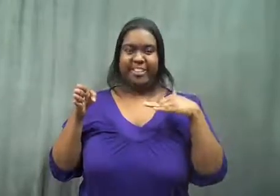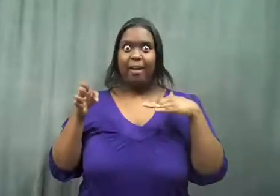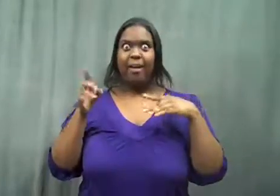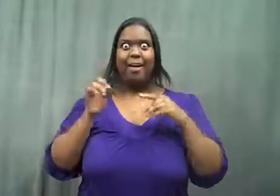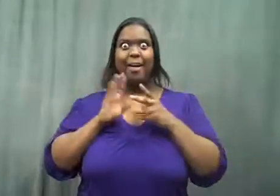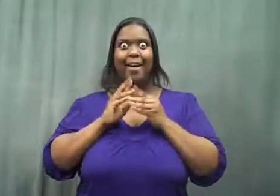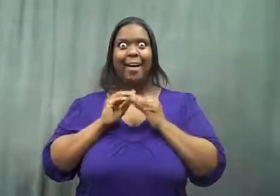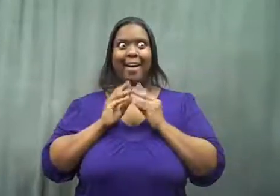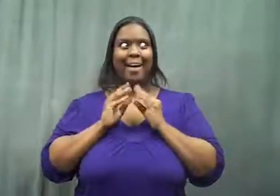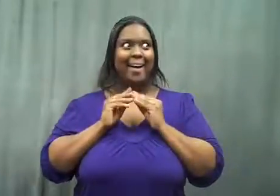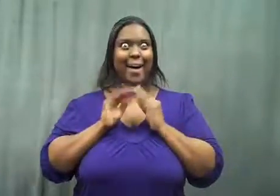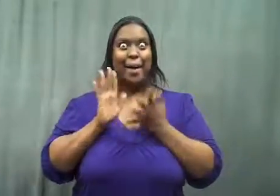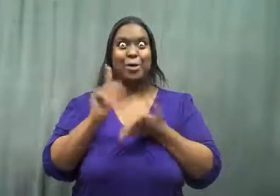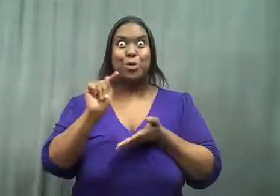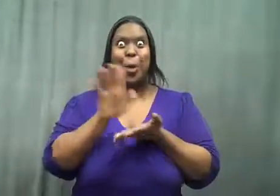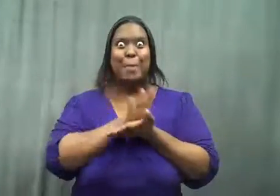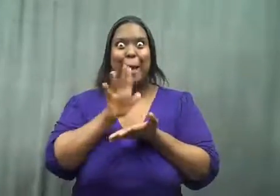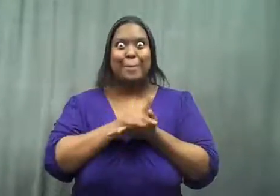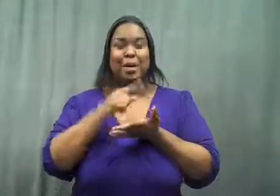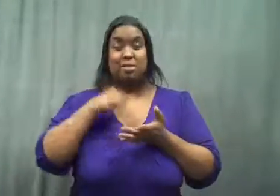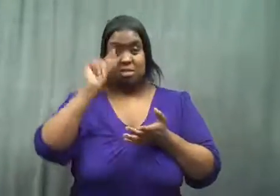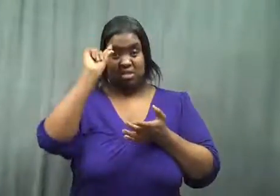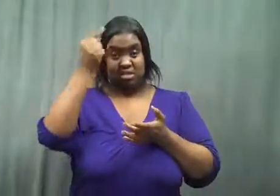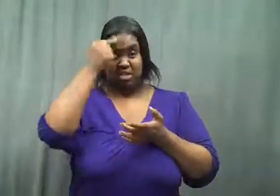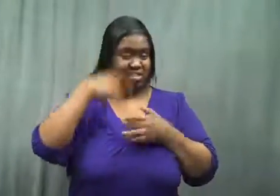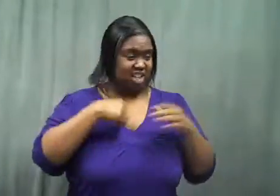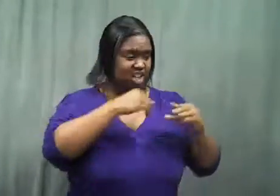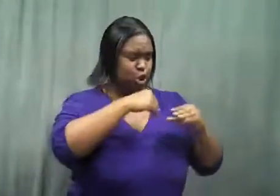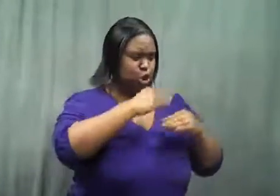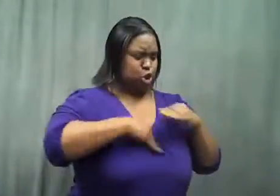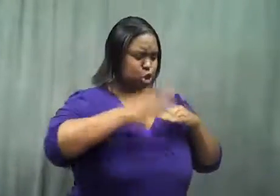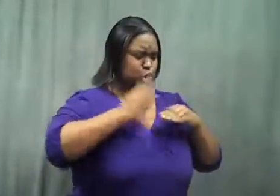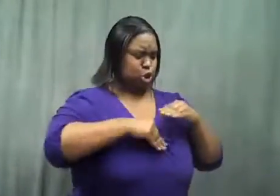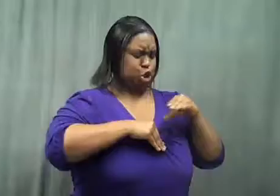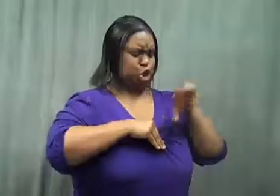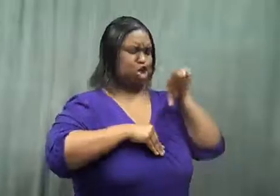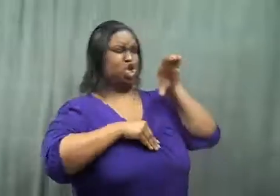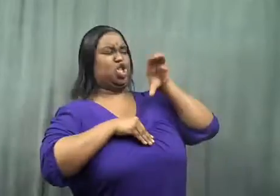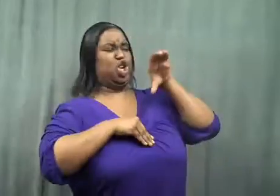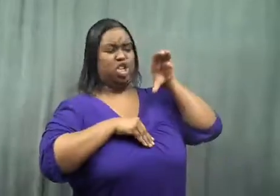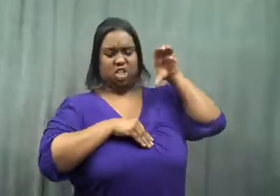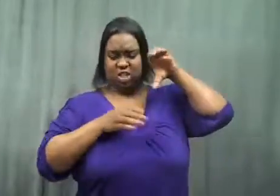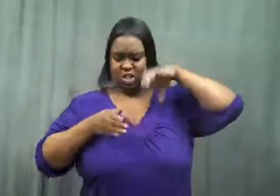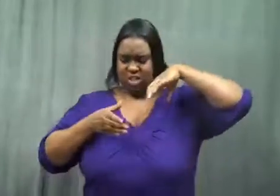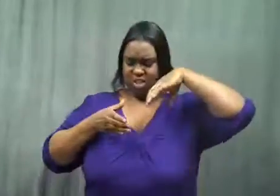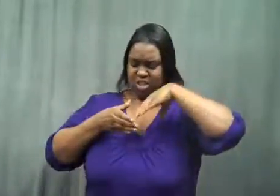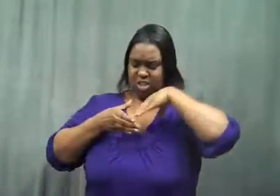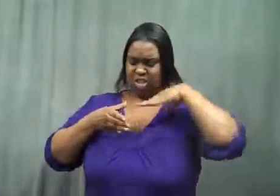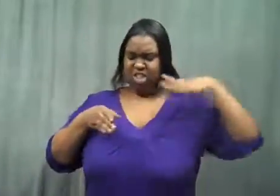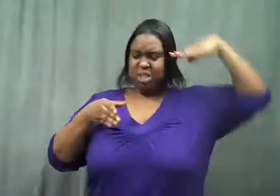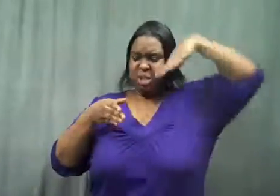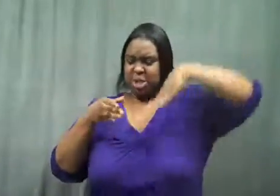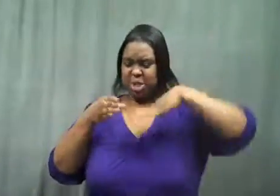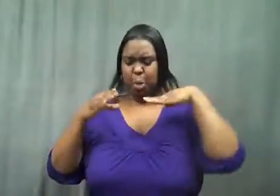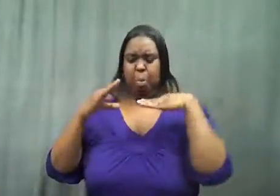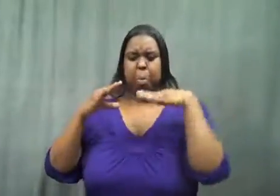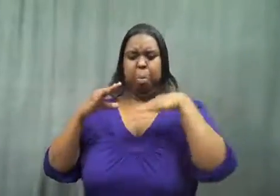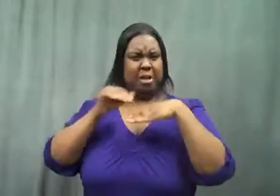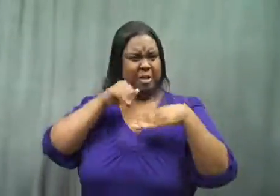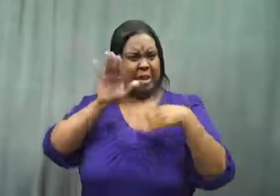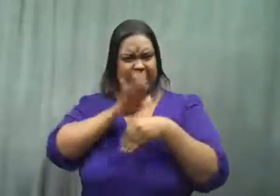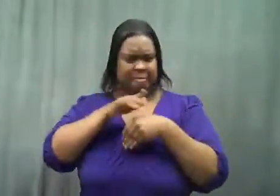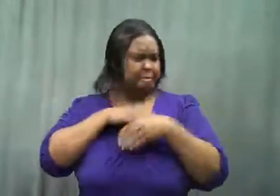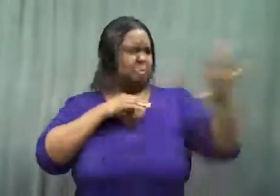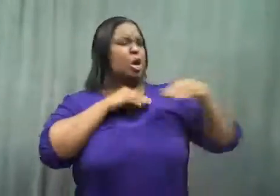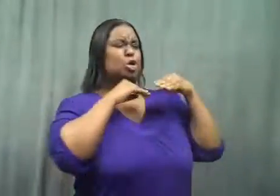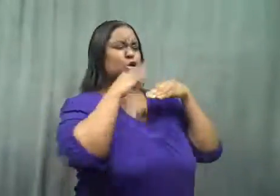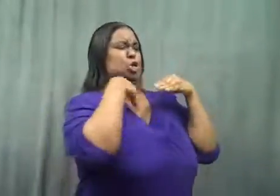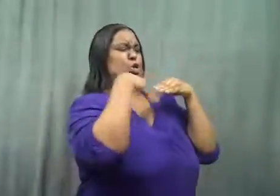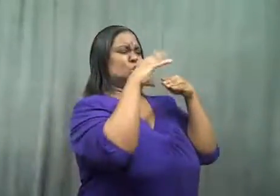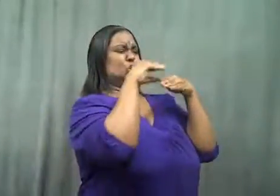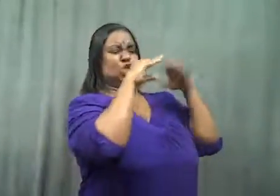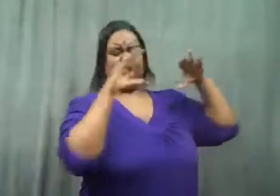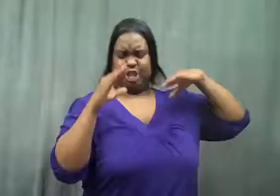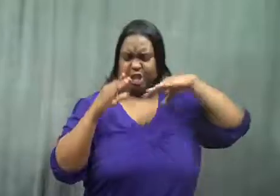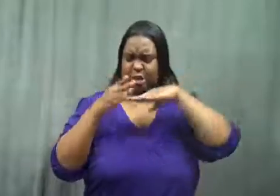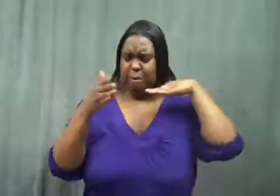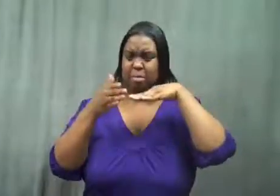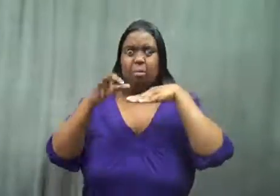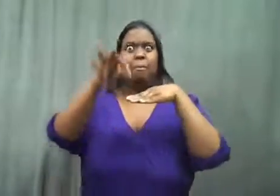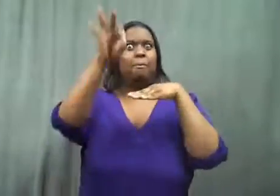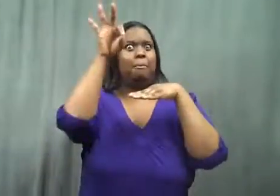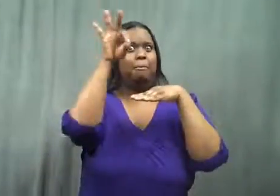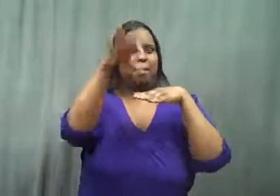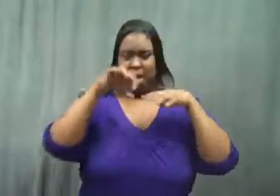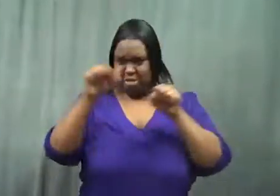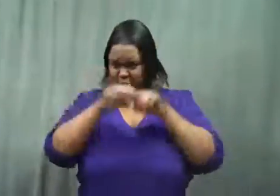Aha! Toilet paper! I got a wad, stuffed it in, and then some more, til the shoes fit.